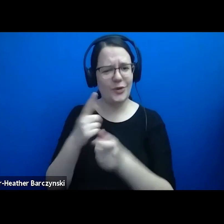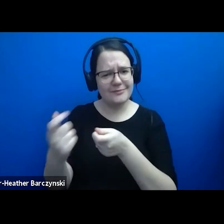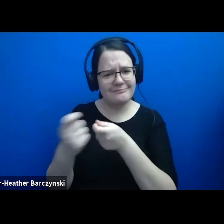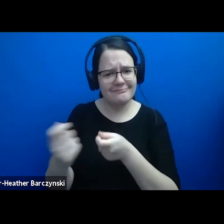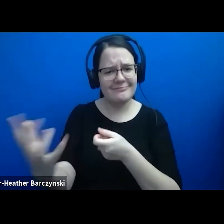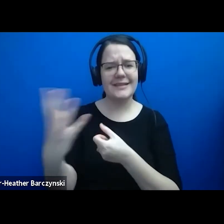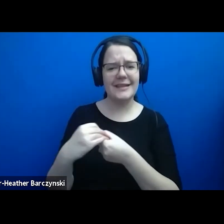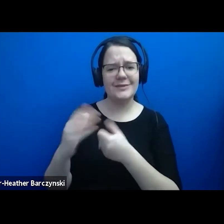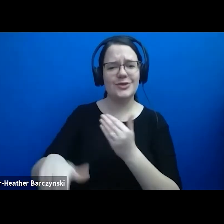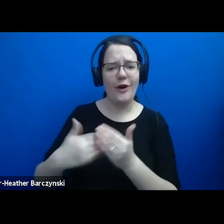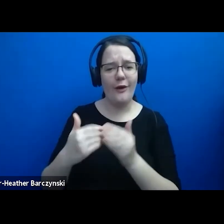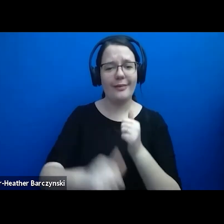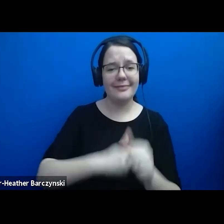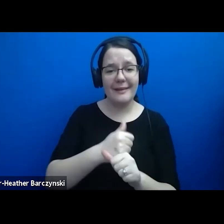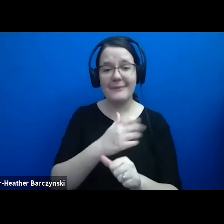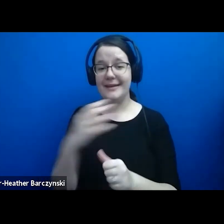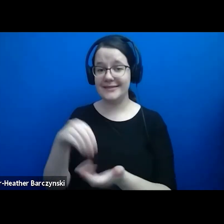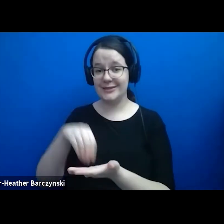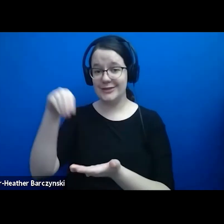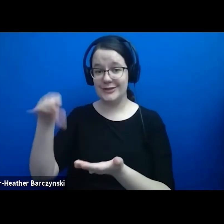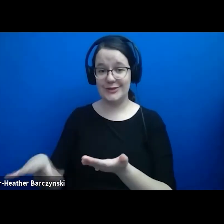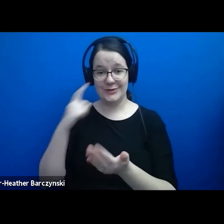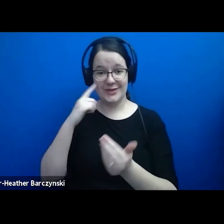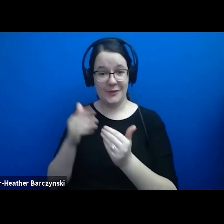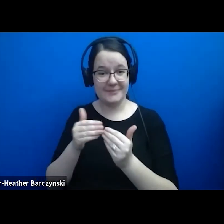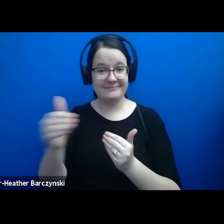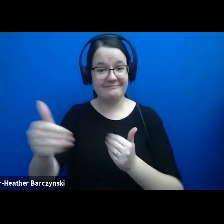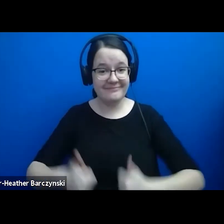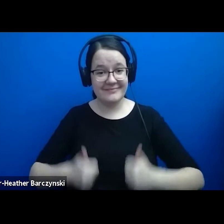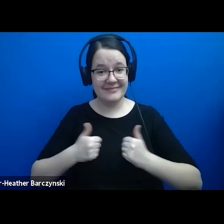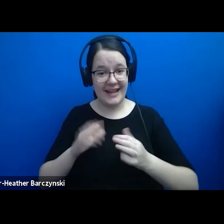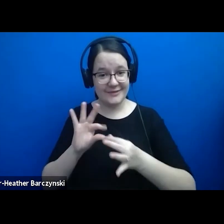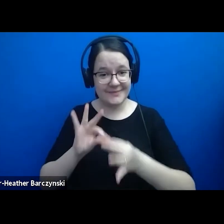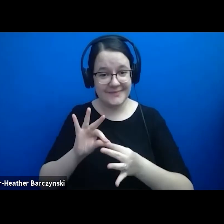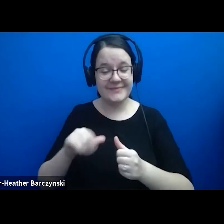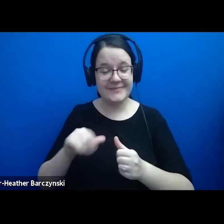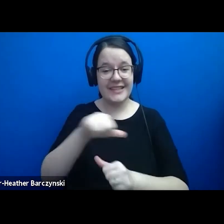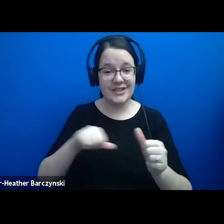and students in life along connections with each other and with the university